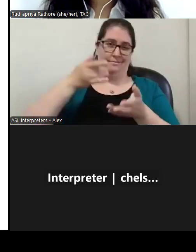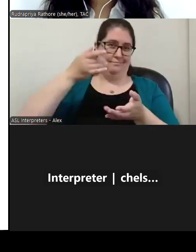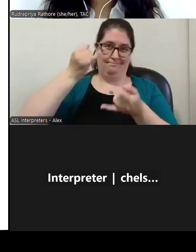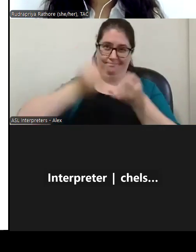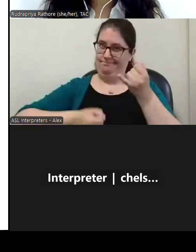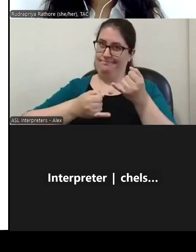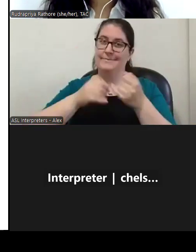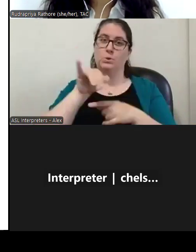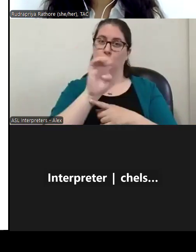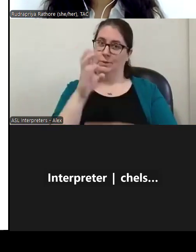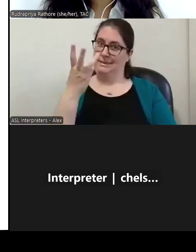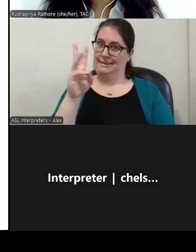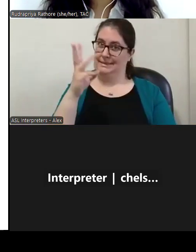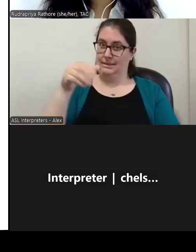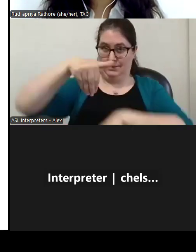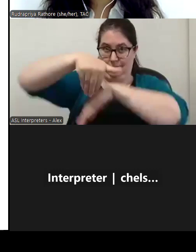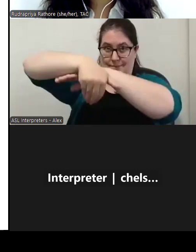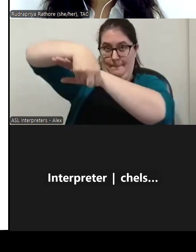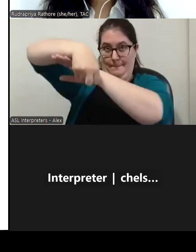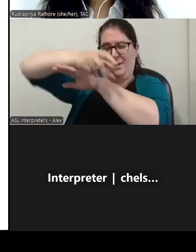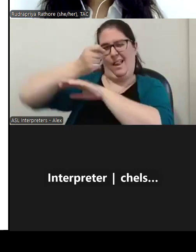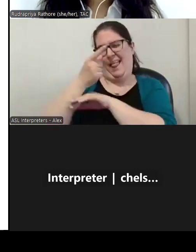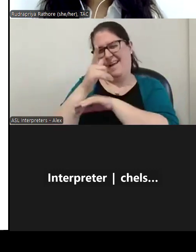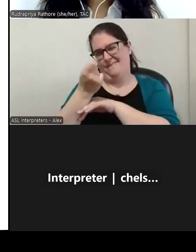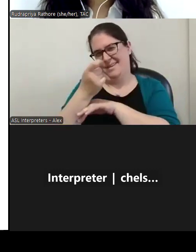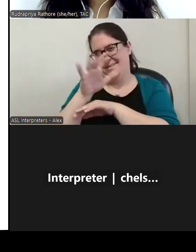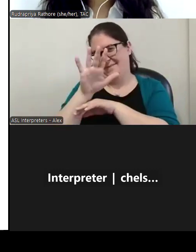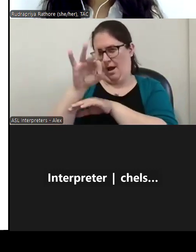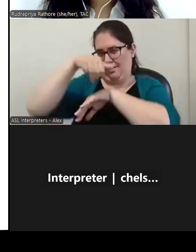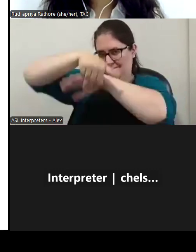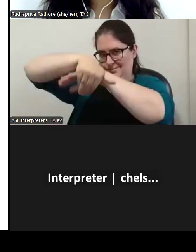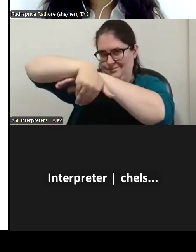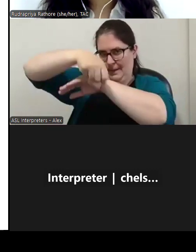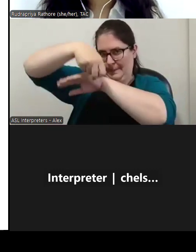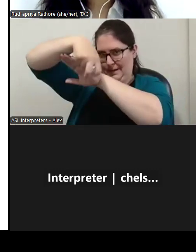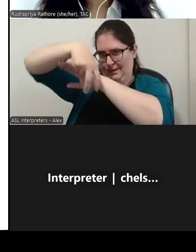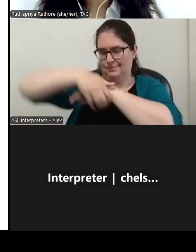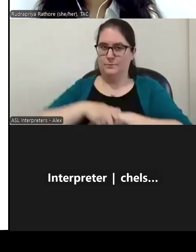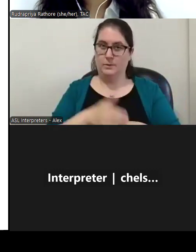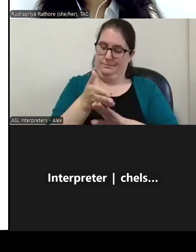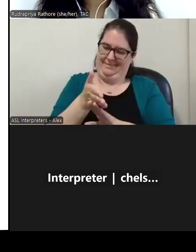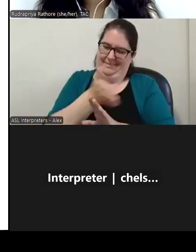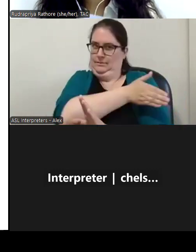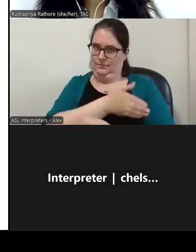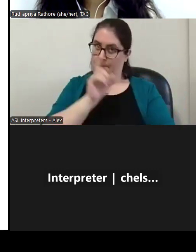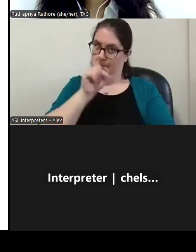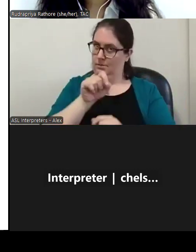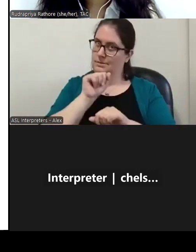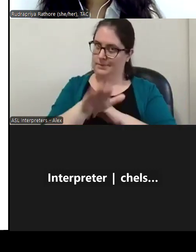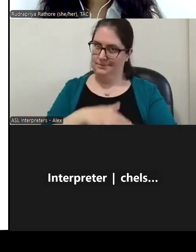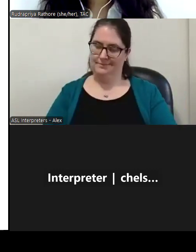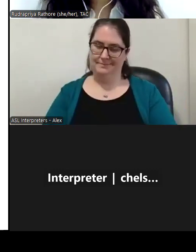um at 11:59 p.m so just be sure that you submit your applications by that time